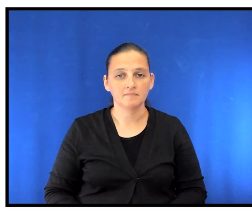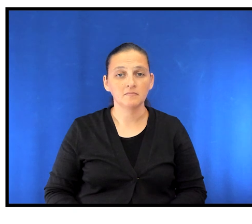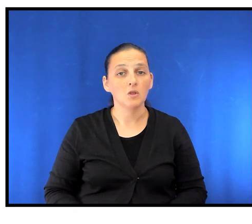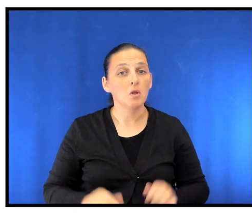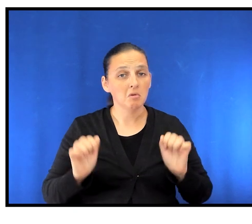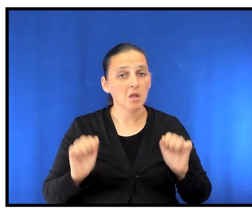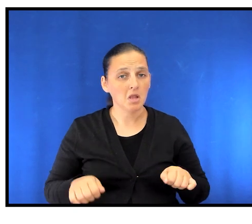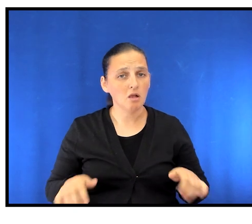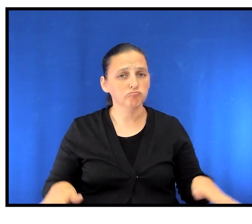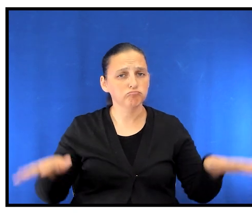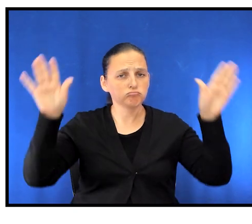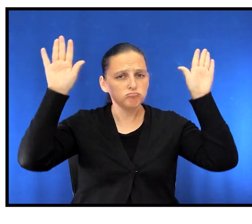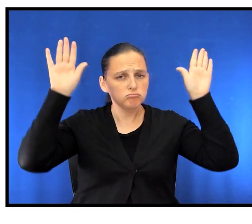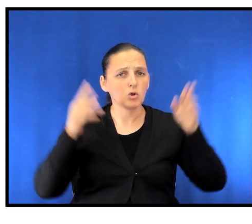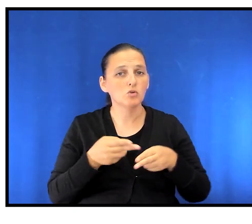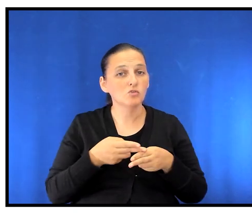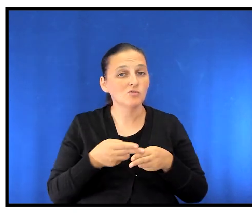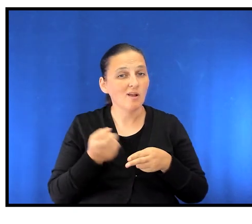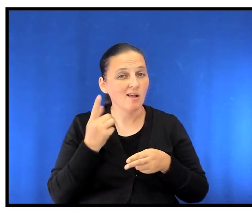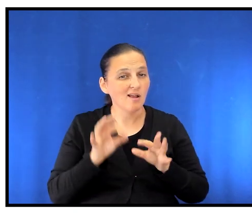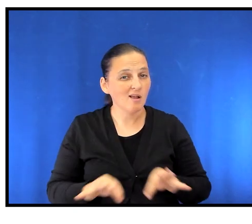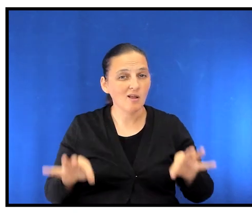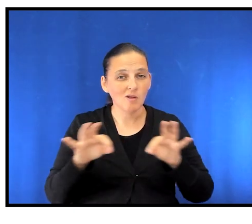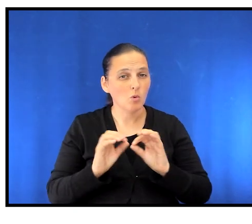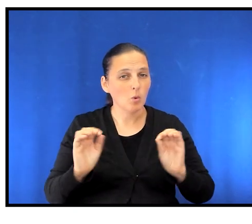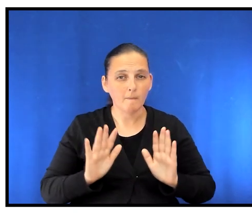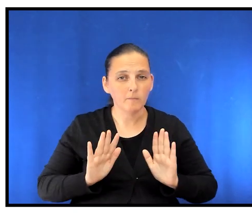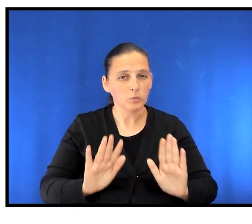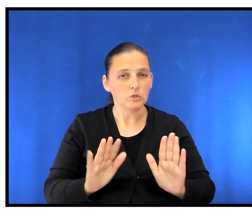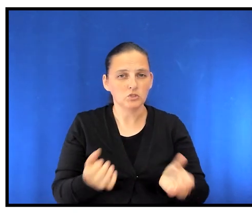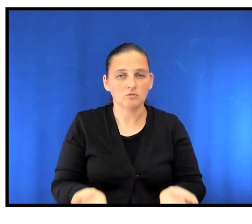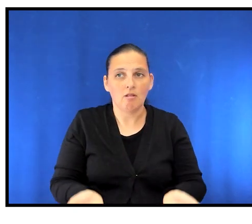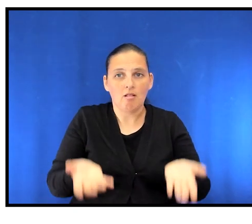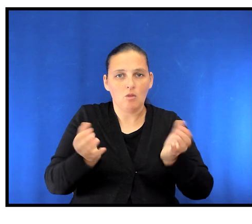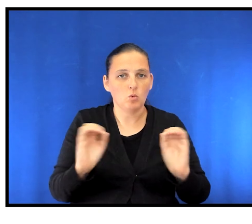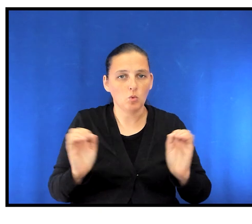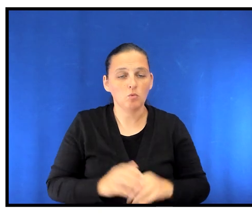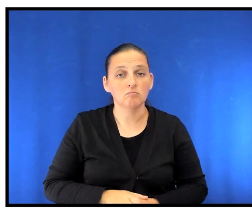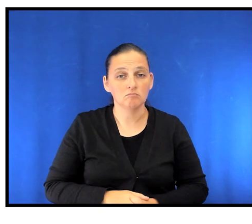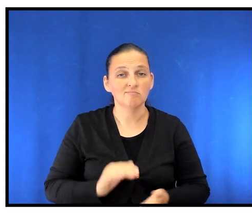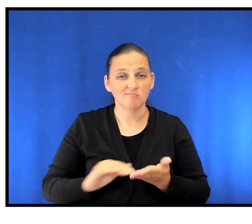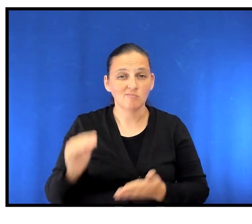over your head briefly as long as you do not lift or push. After you've gone home, we recommend walking daily.